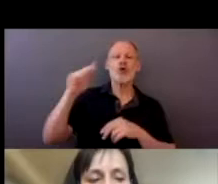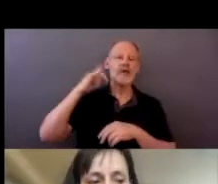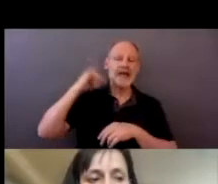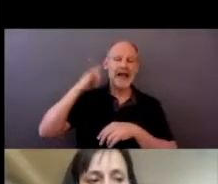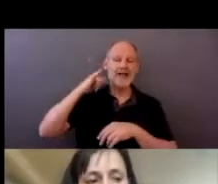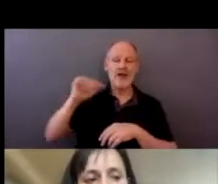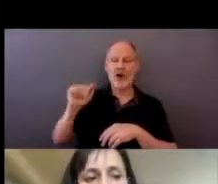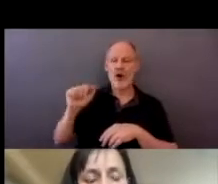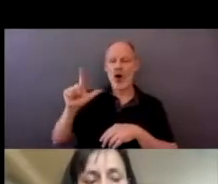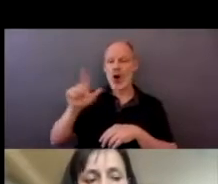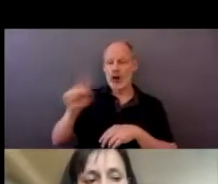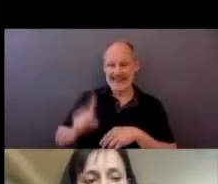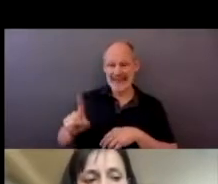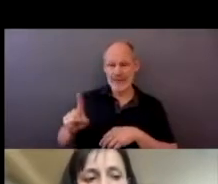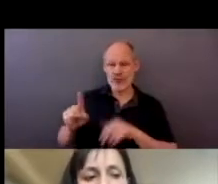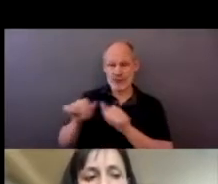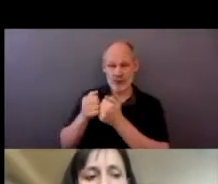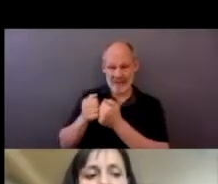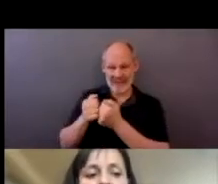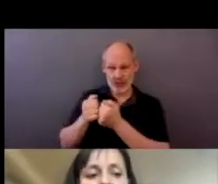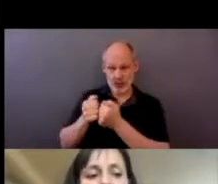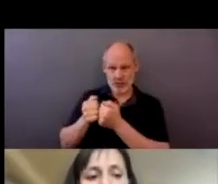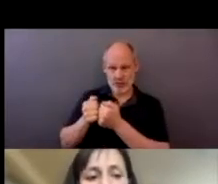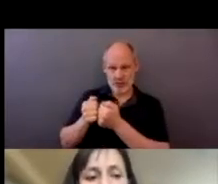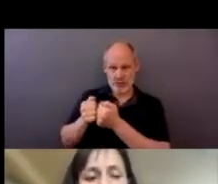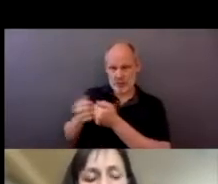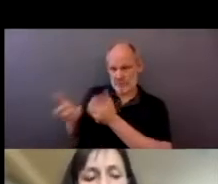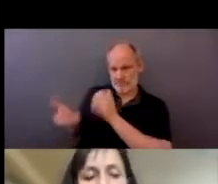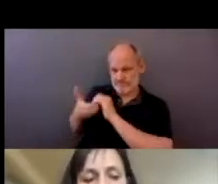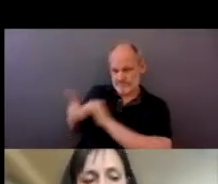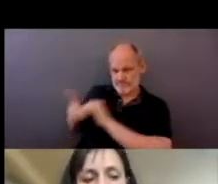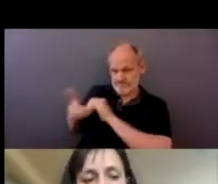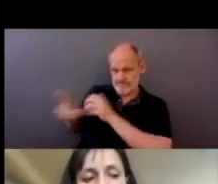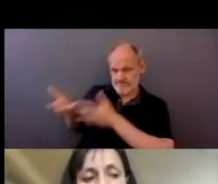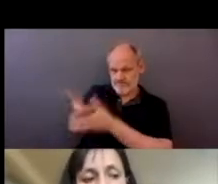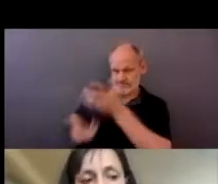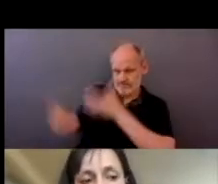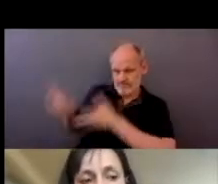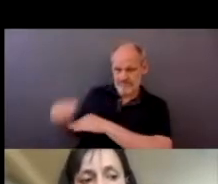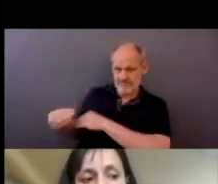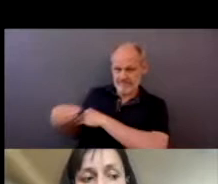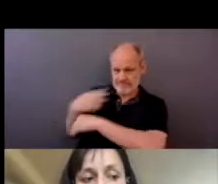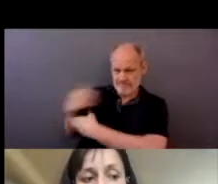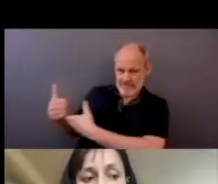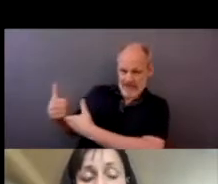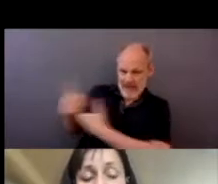and they helped with logistics of getting participants on Zoom and helping them learn